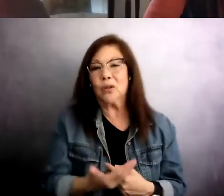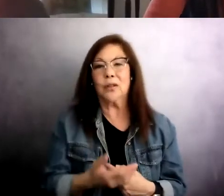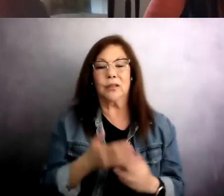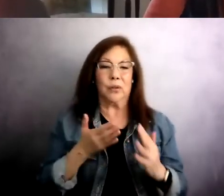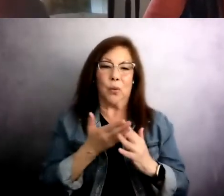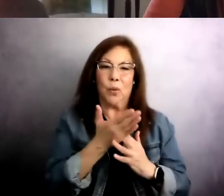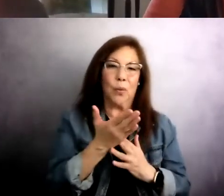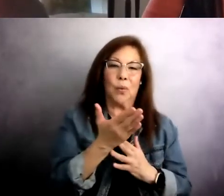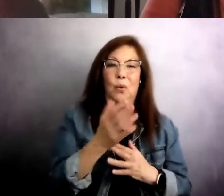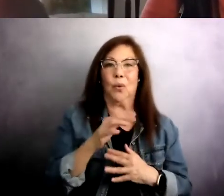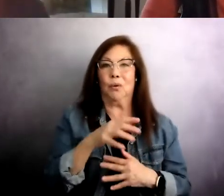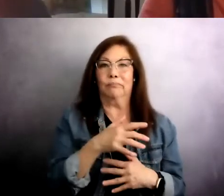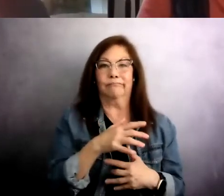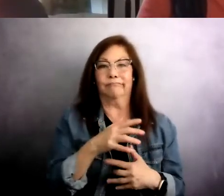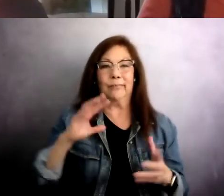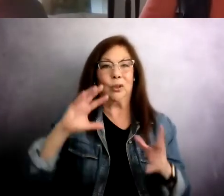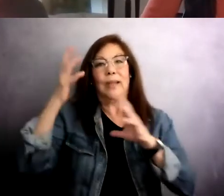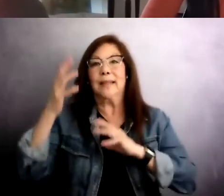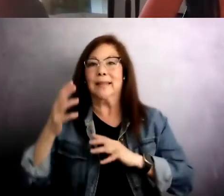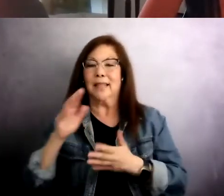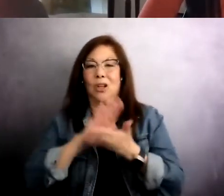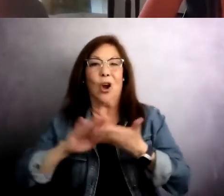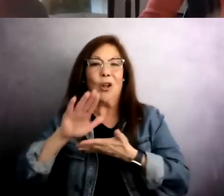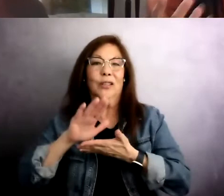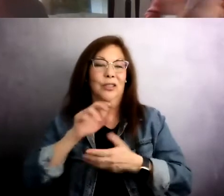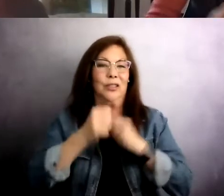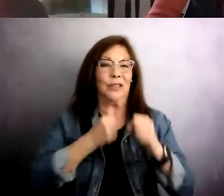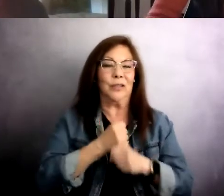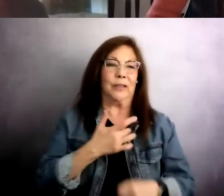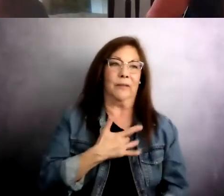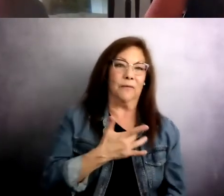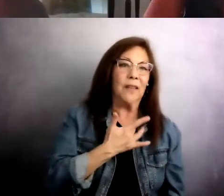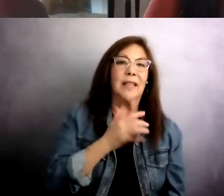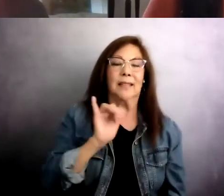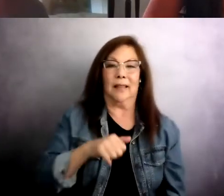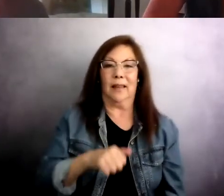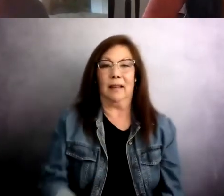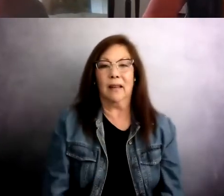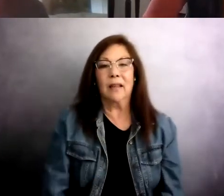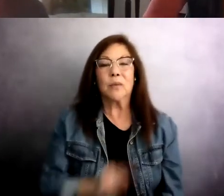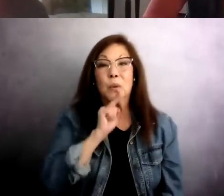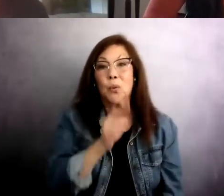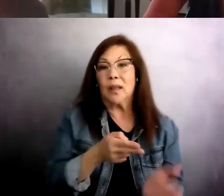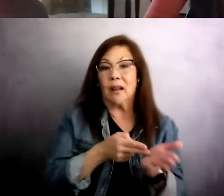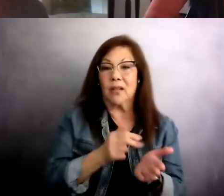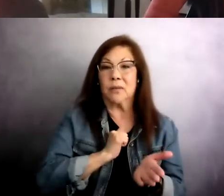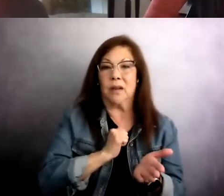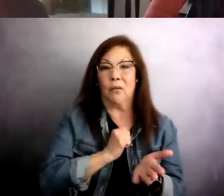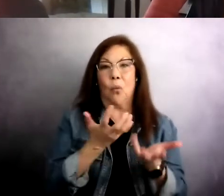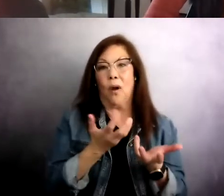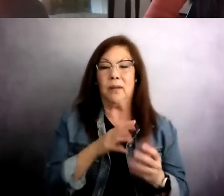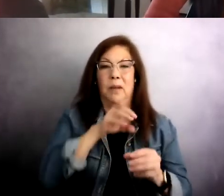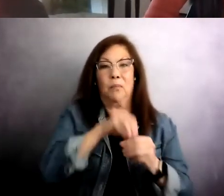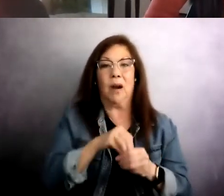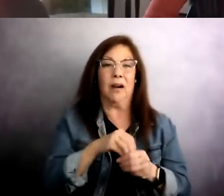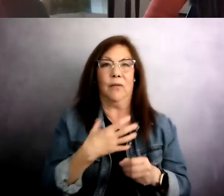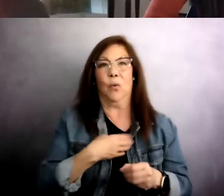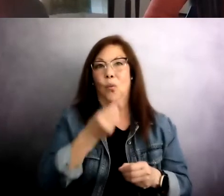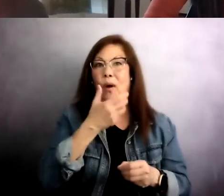Beginner to be honest with myself, going to be a part of what scrubs union are doing with